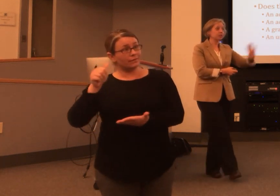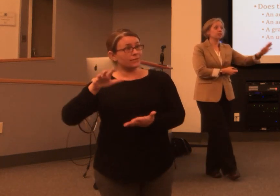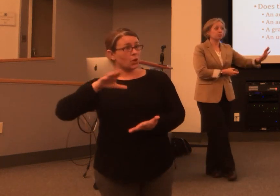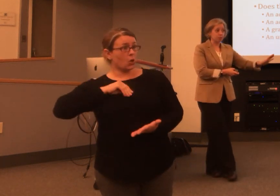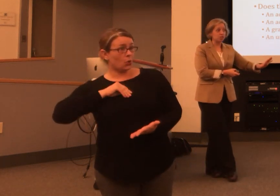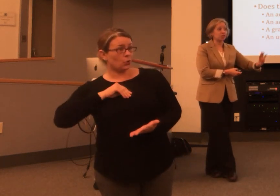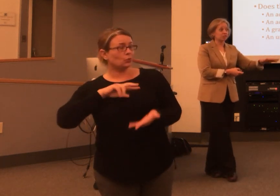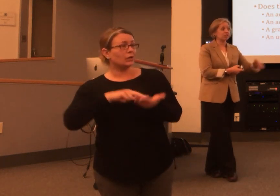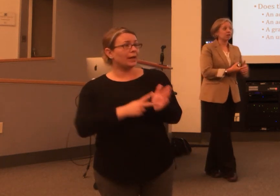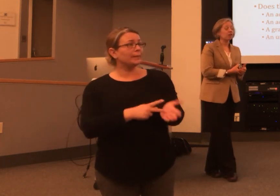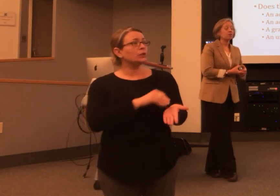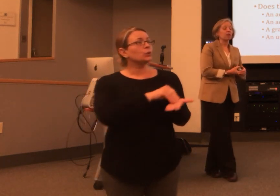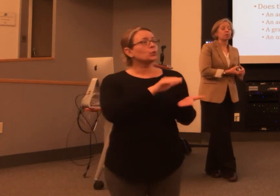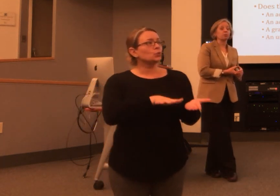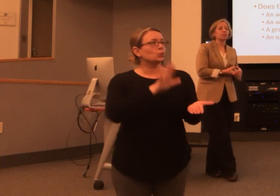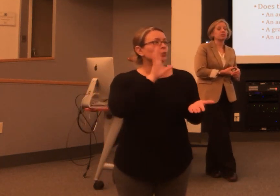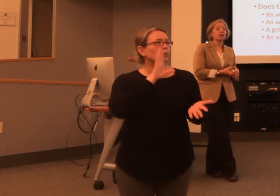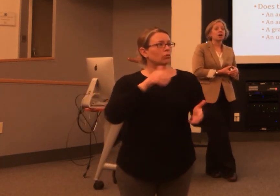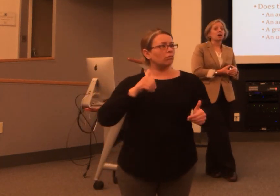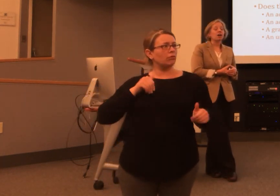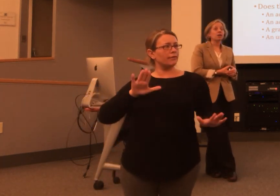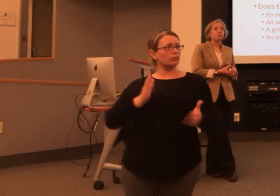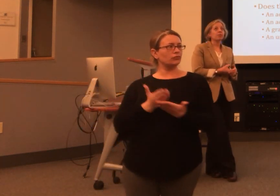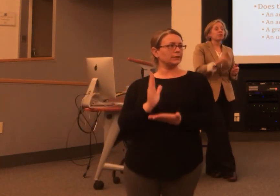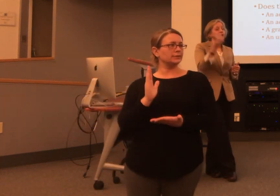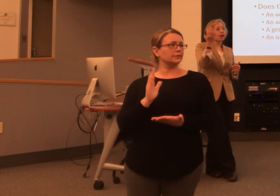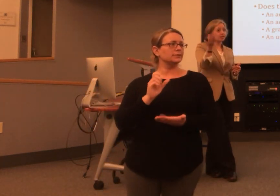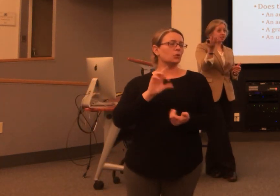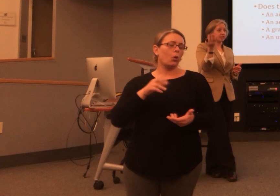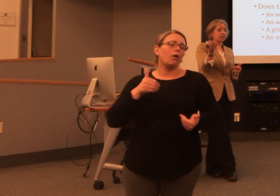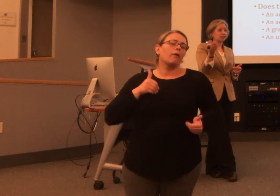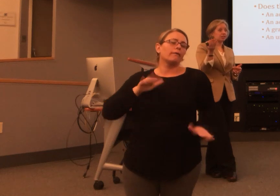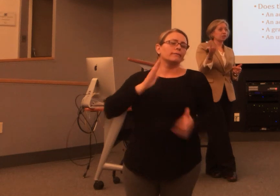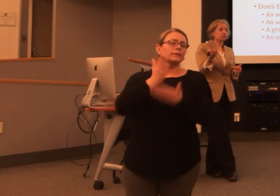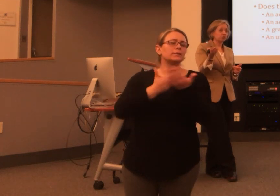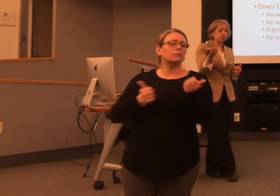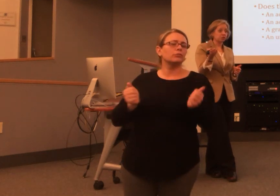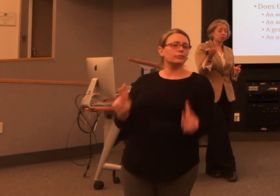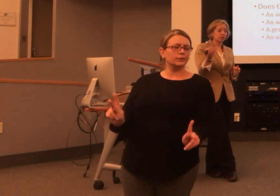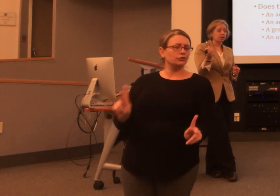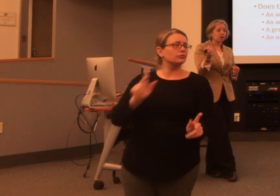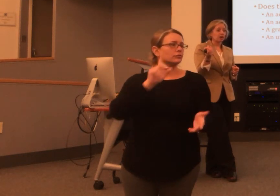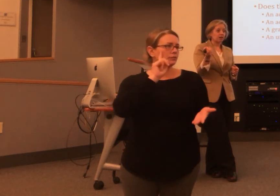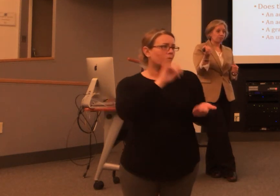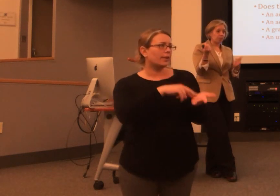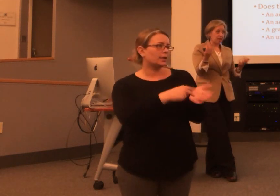or at least permissions for that purpose. If you're accessing content on YouTube,